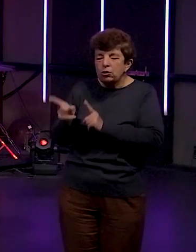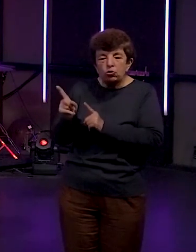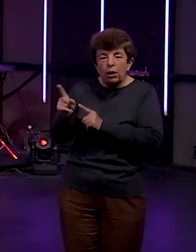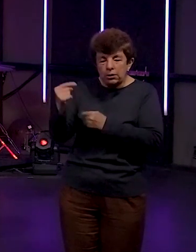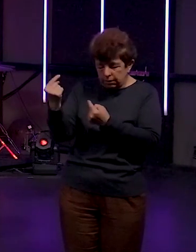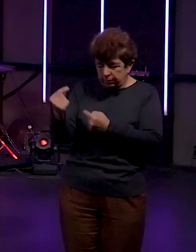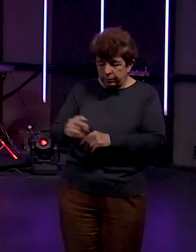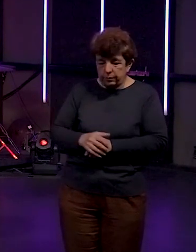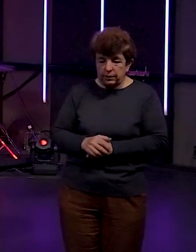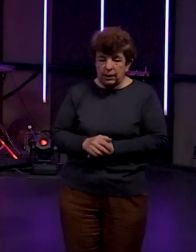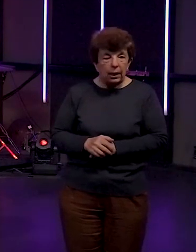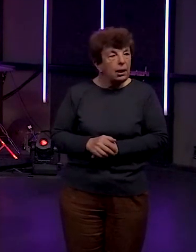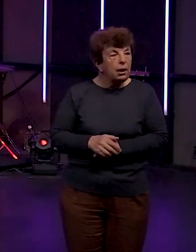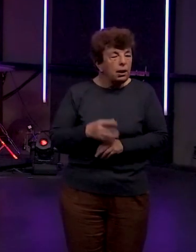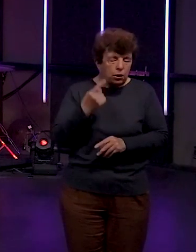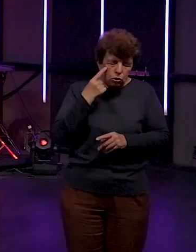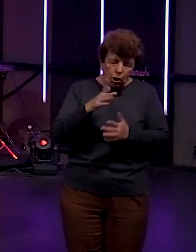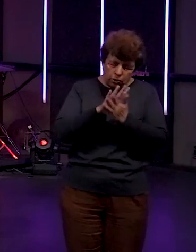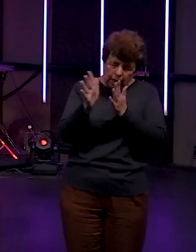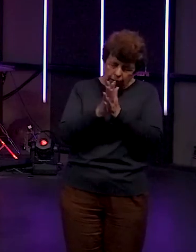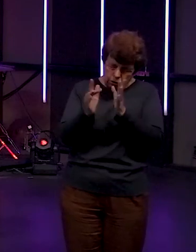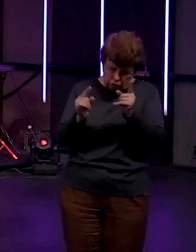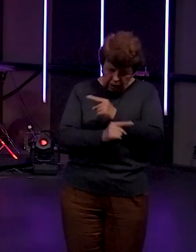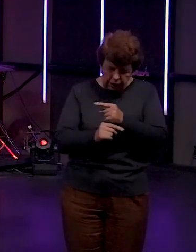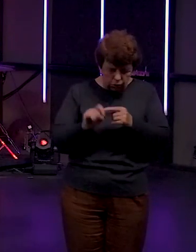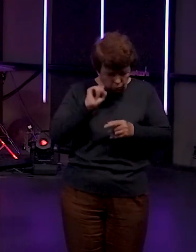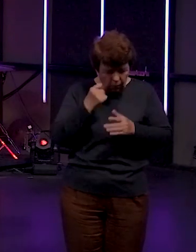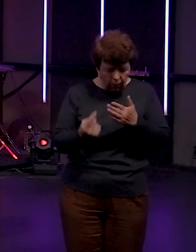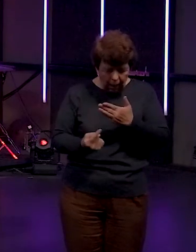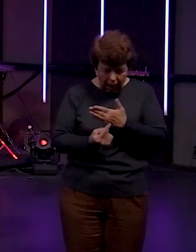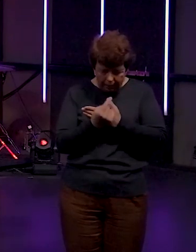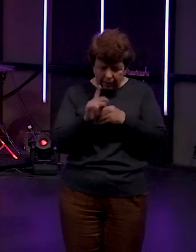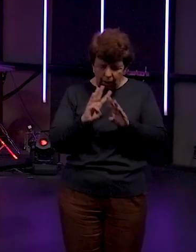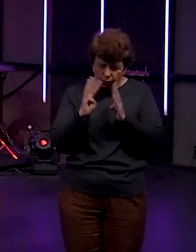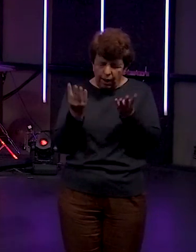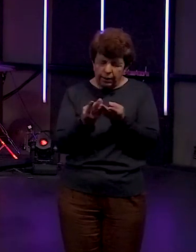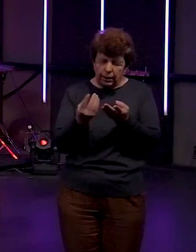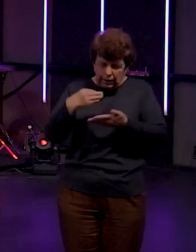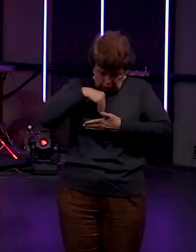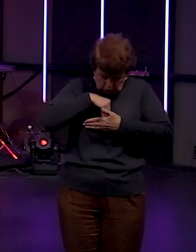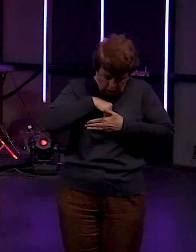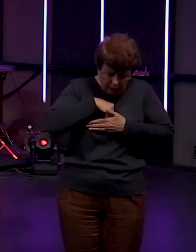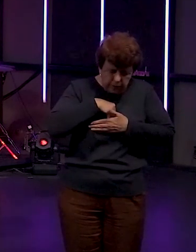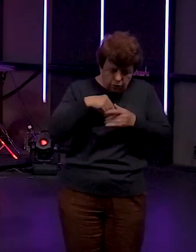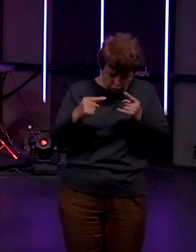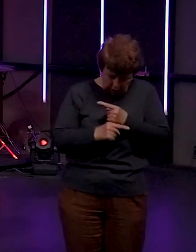It points us to how change will occur roundabout us internal change about the change which